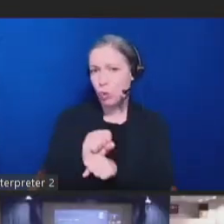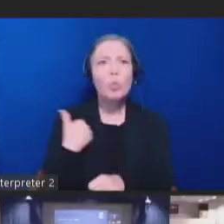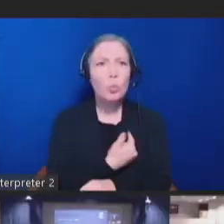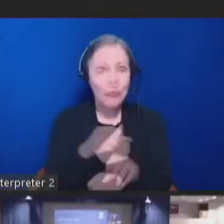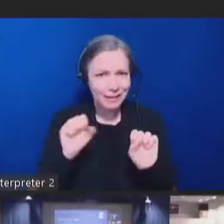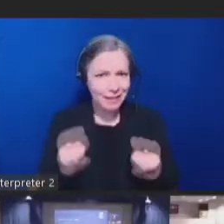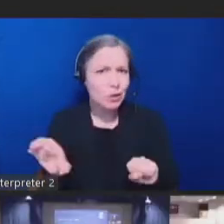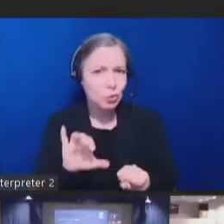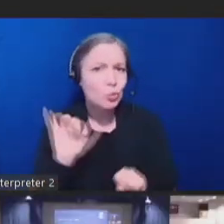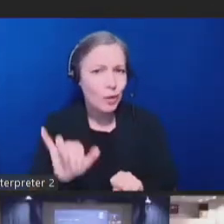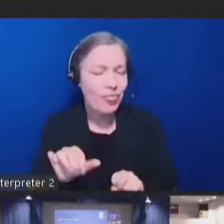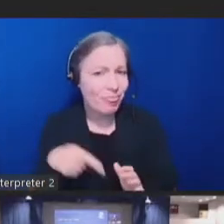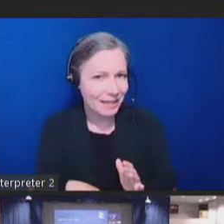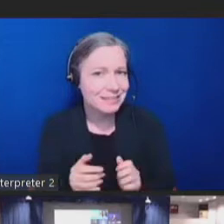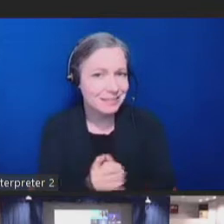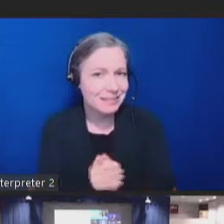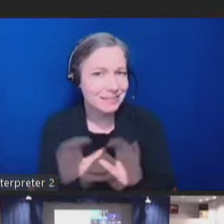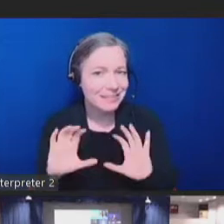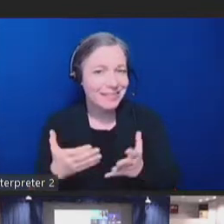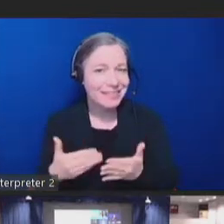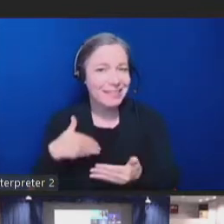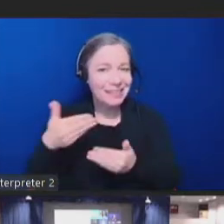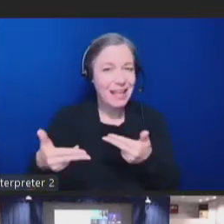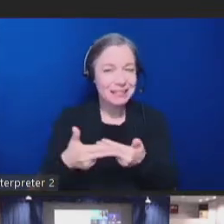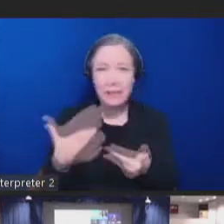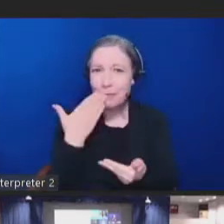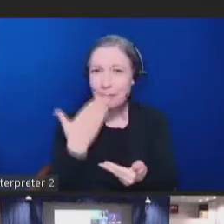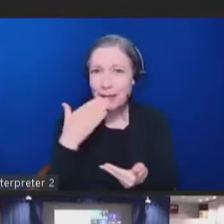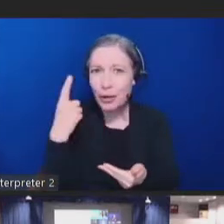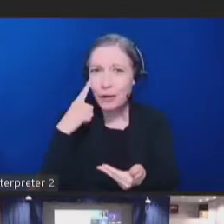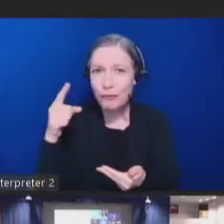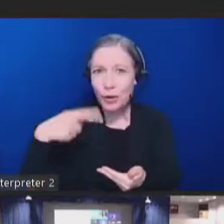over to the next slide. And thank you to whomever is navigating that for me.